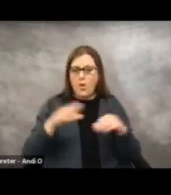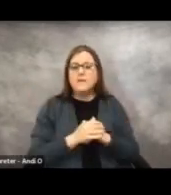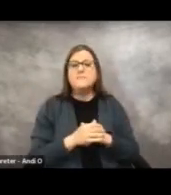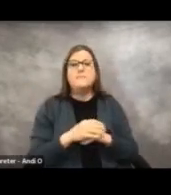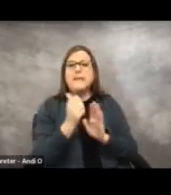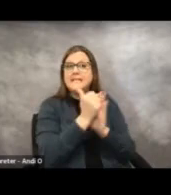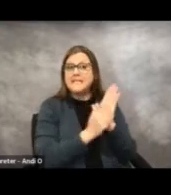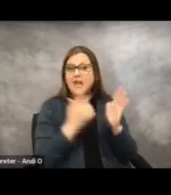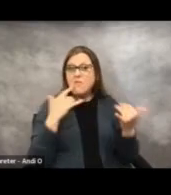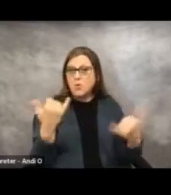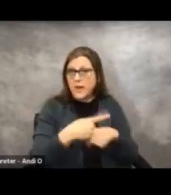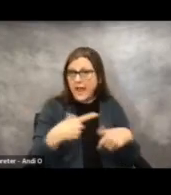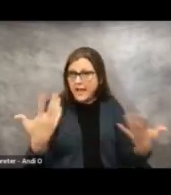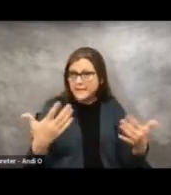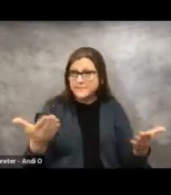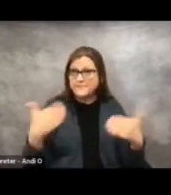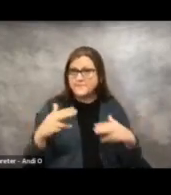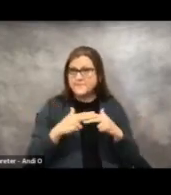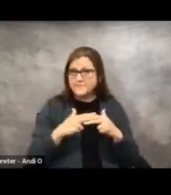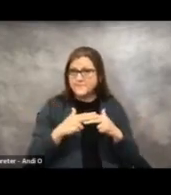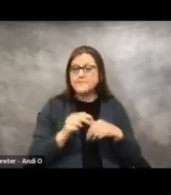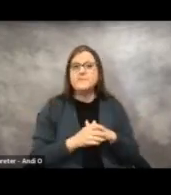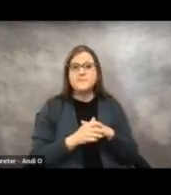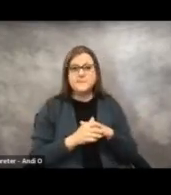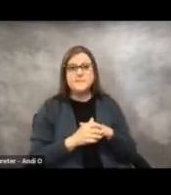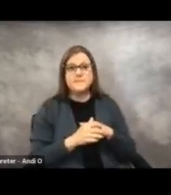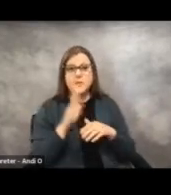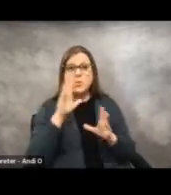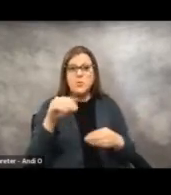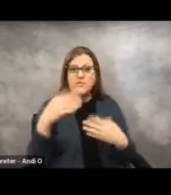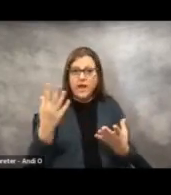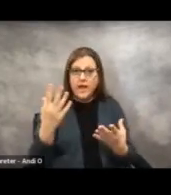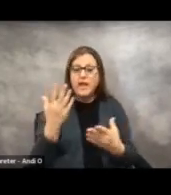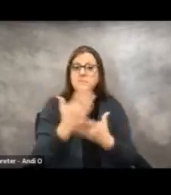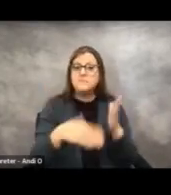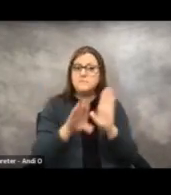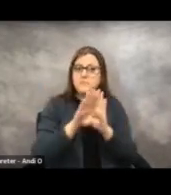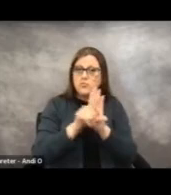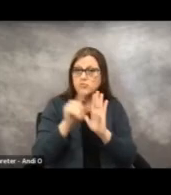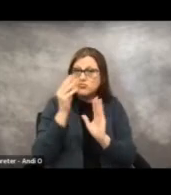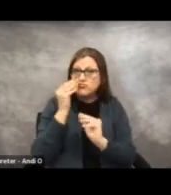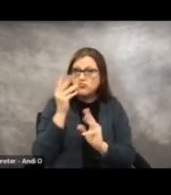is next slide. We're going to provide you with some background information which explains the